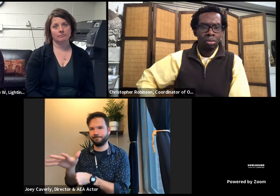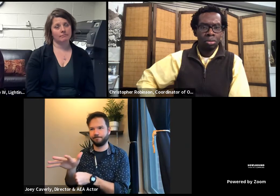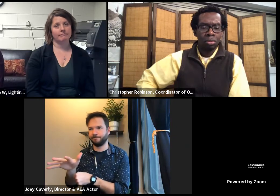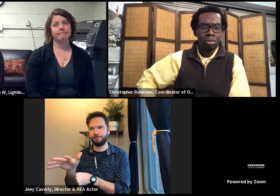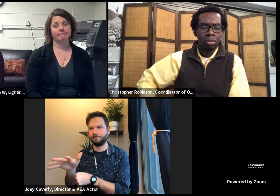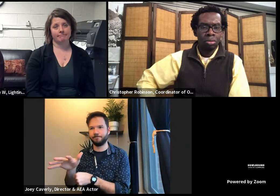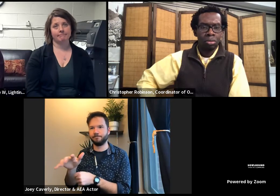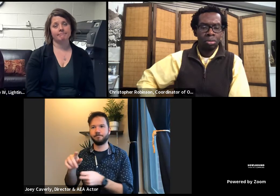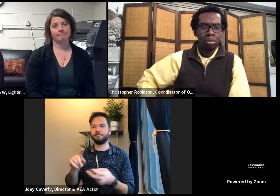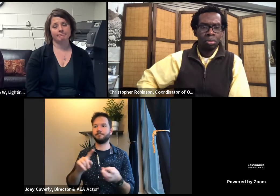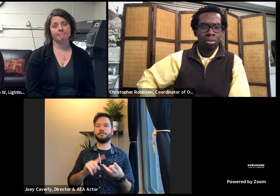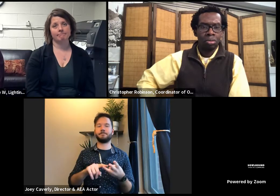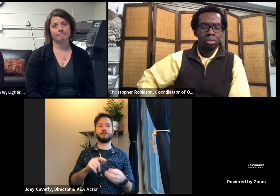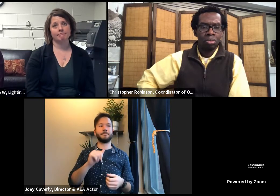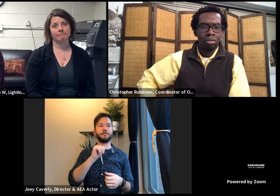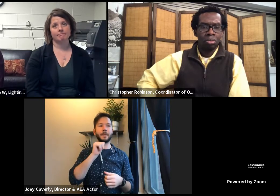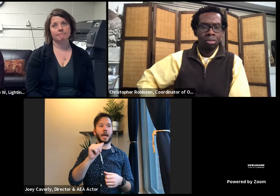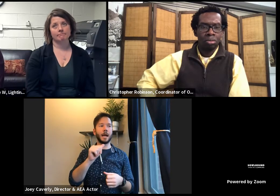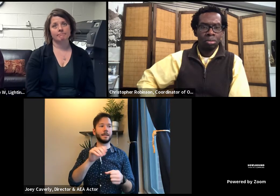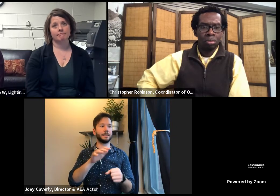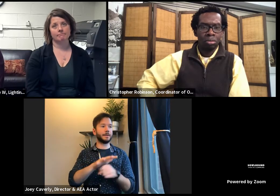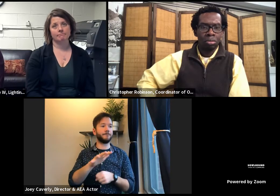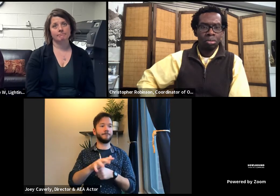for people of color are not enough,